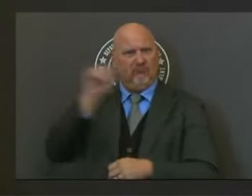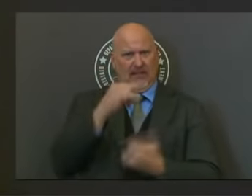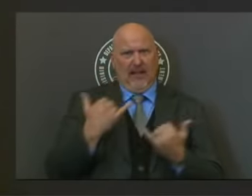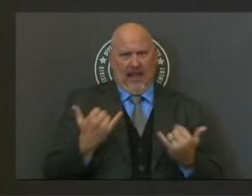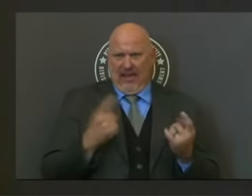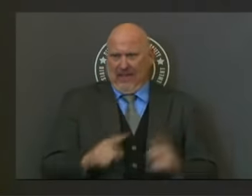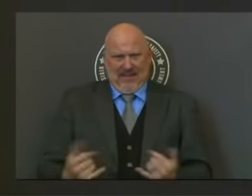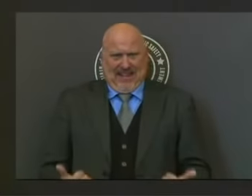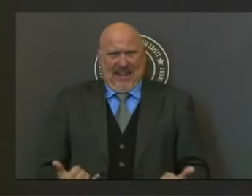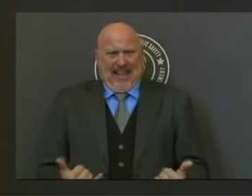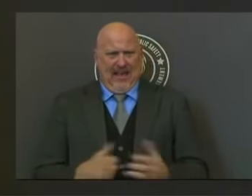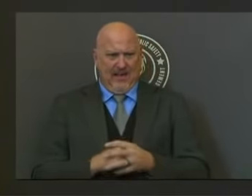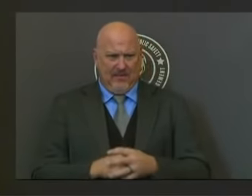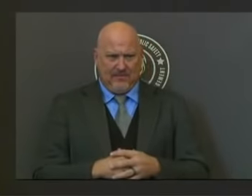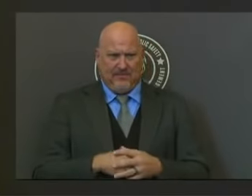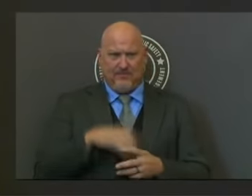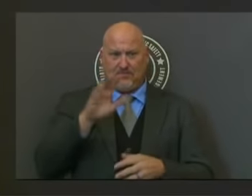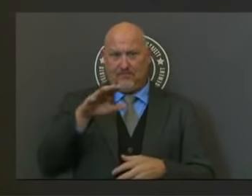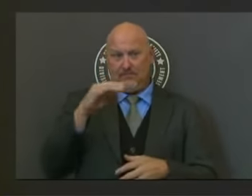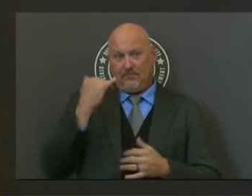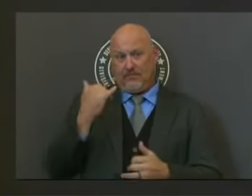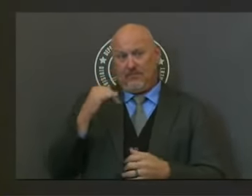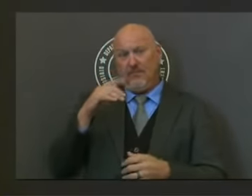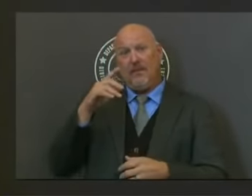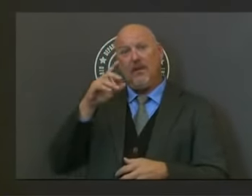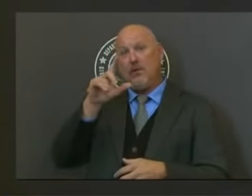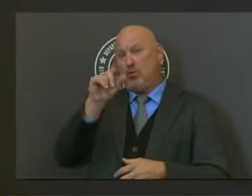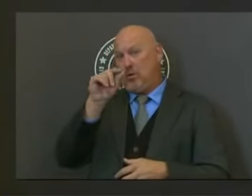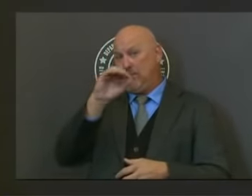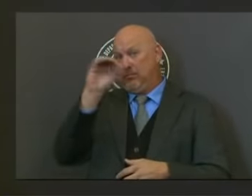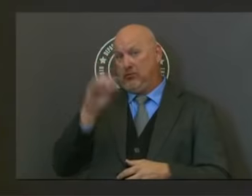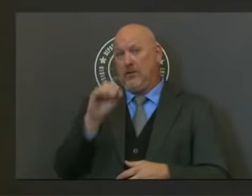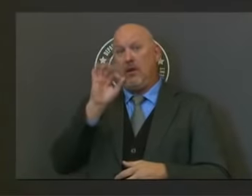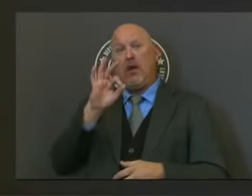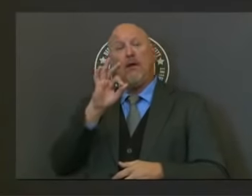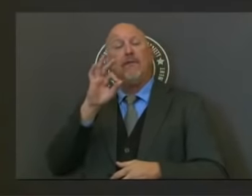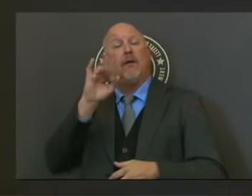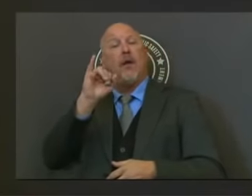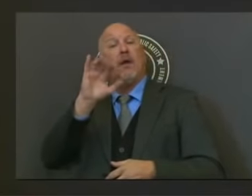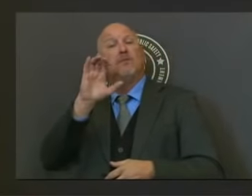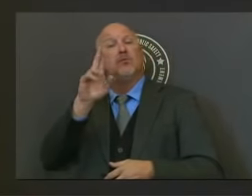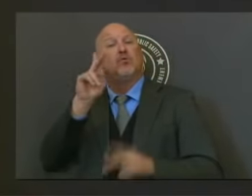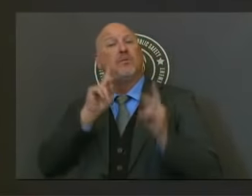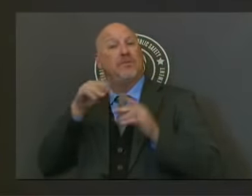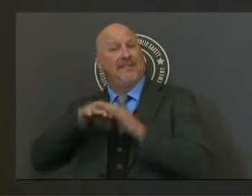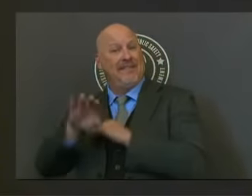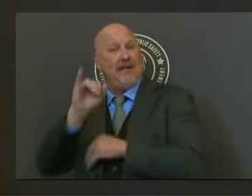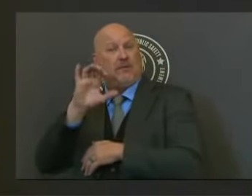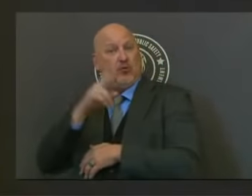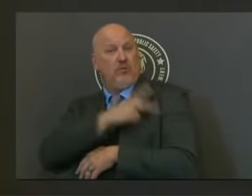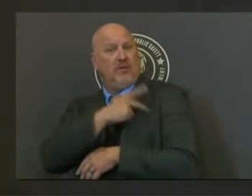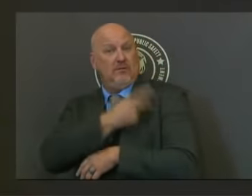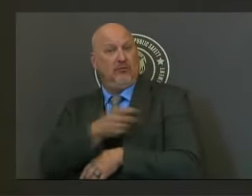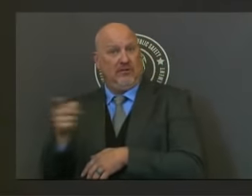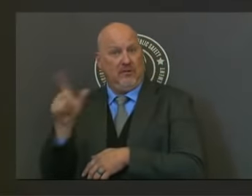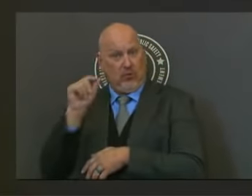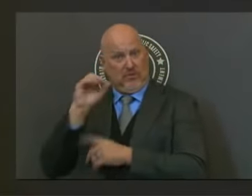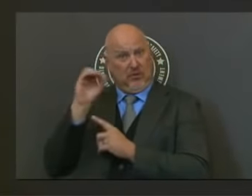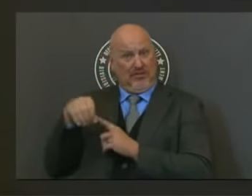and I see you in our covert nineteen patients we don't want to run out of beds